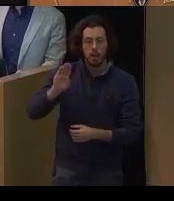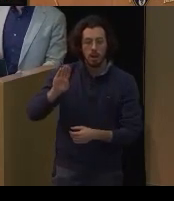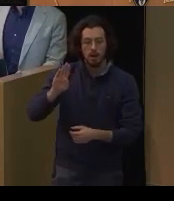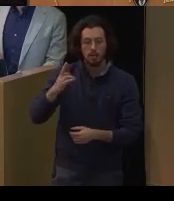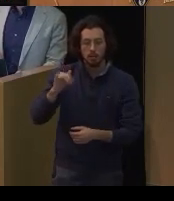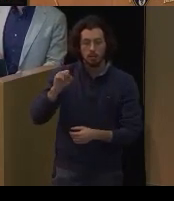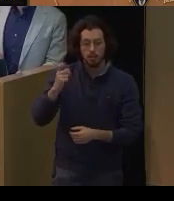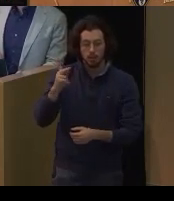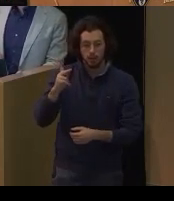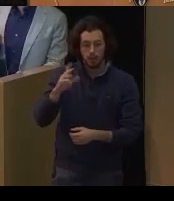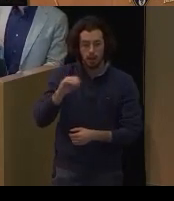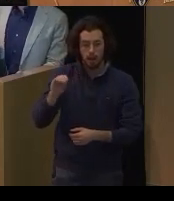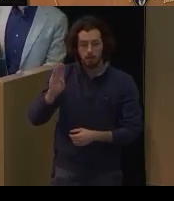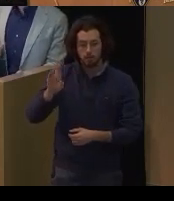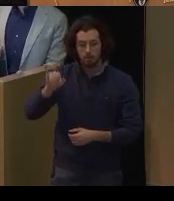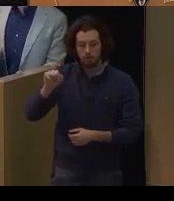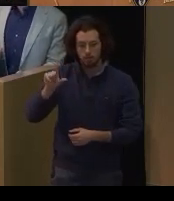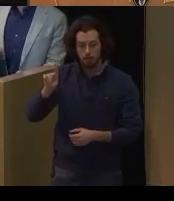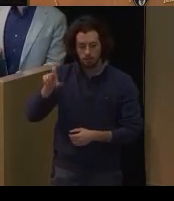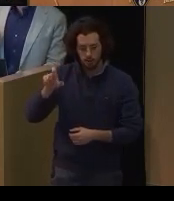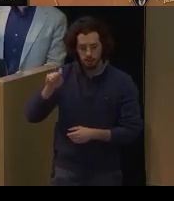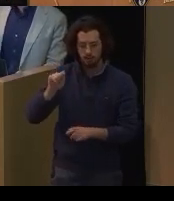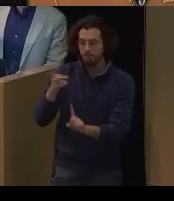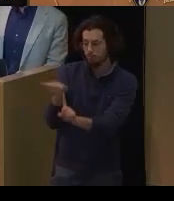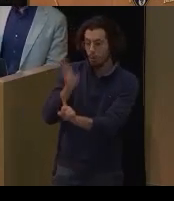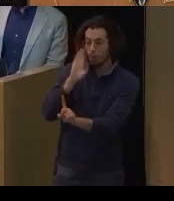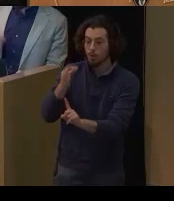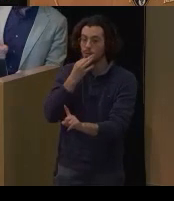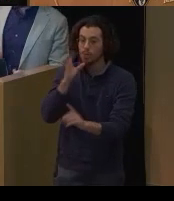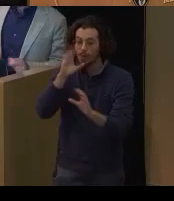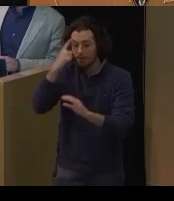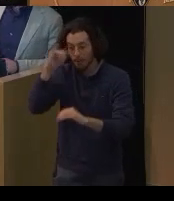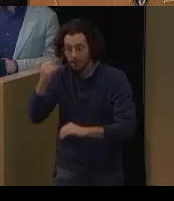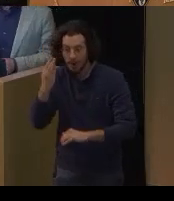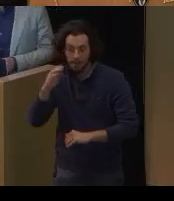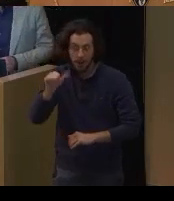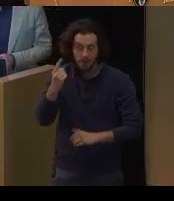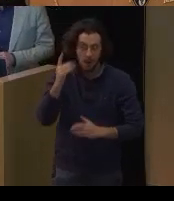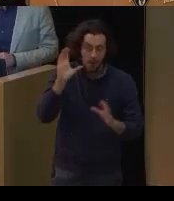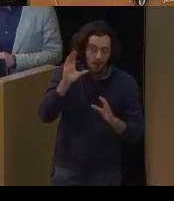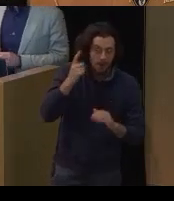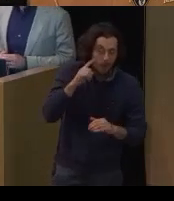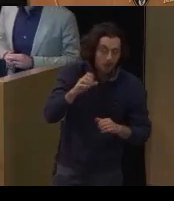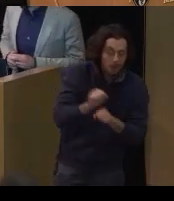on the job market very soon if anyone's look yeah cool we'll talk um and then lots of other people